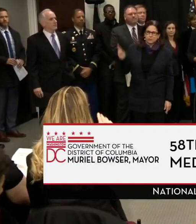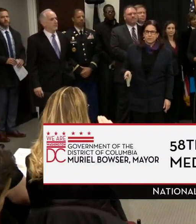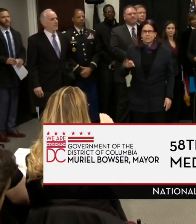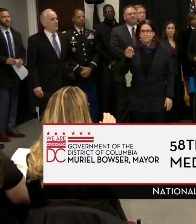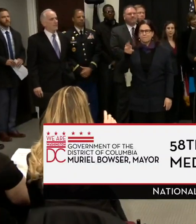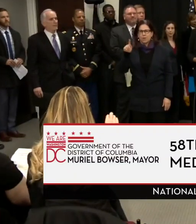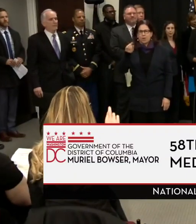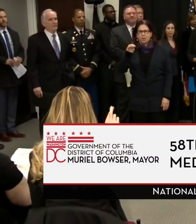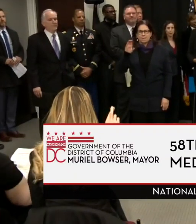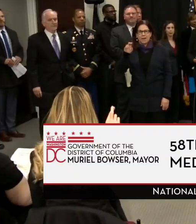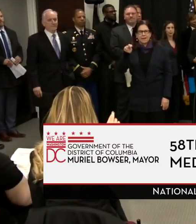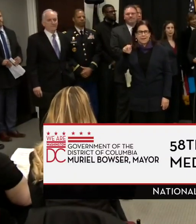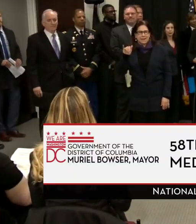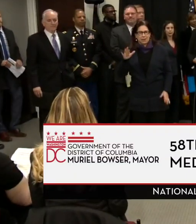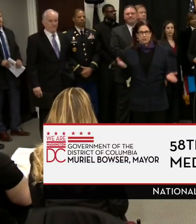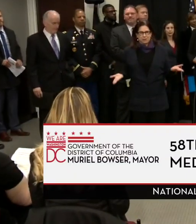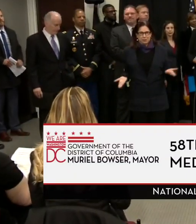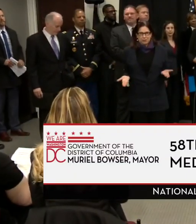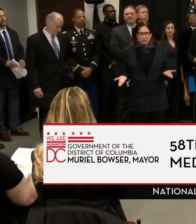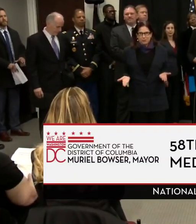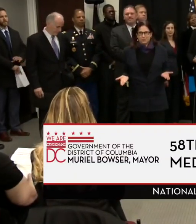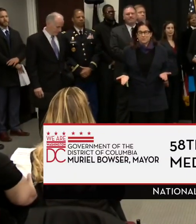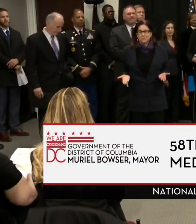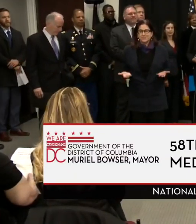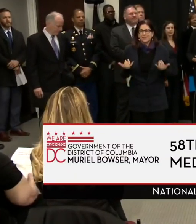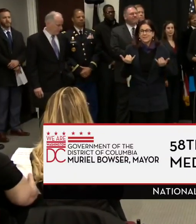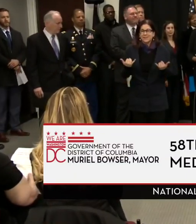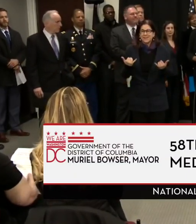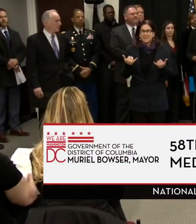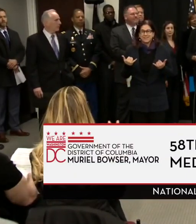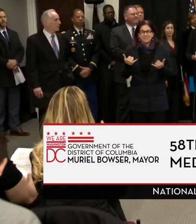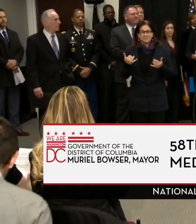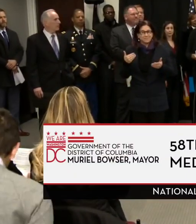WE ARE JUST TWO WEEKS AWAY FROM THE PRESIDENTIAL INAUGURATION.